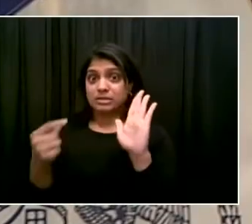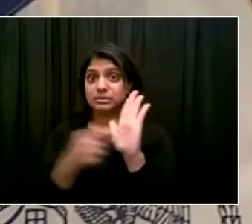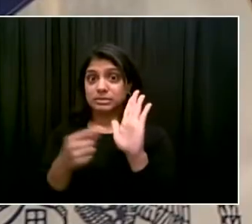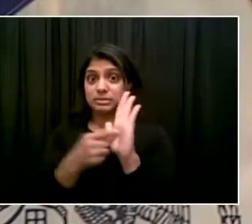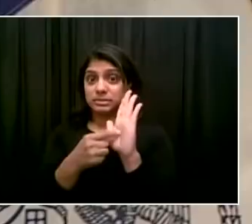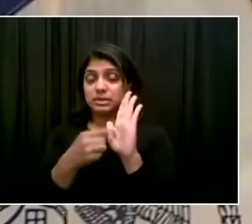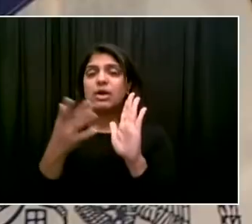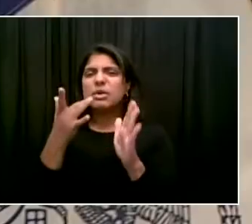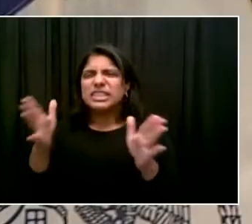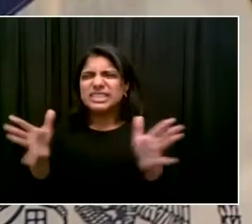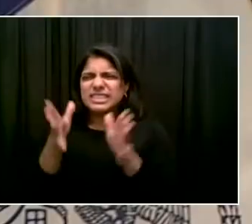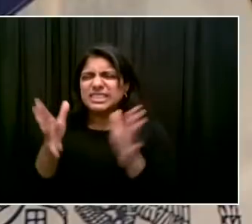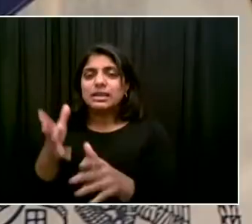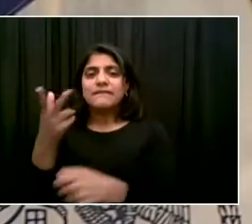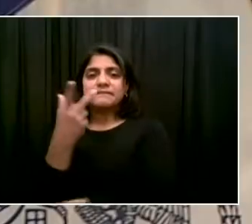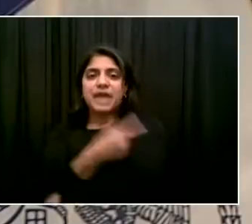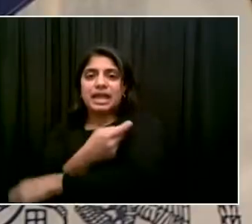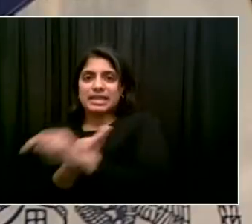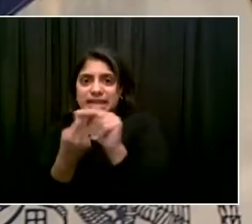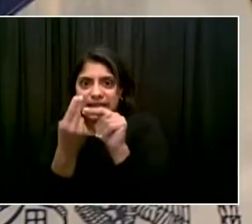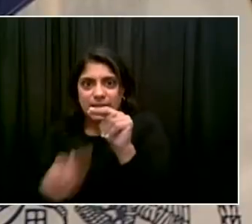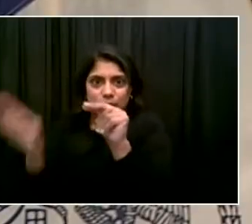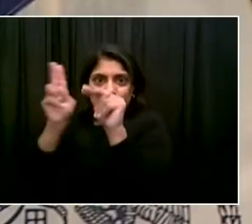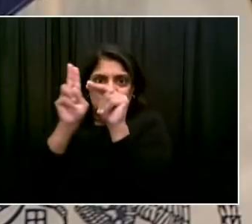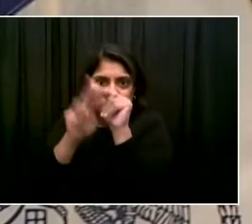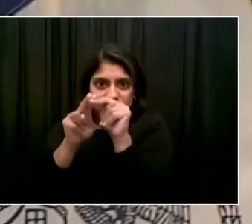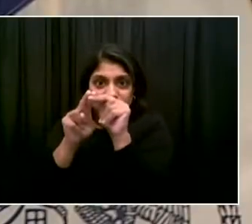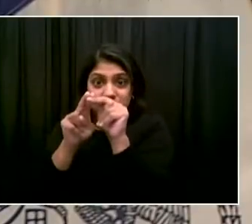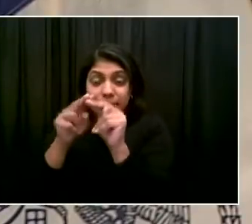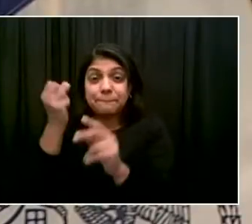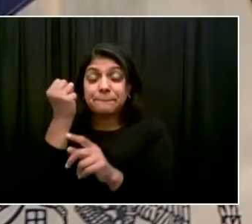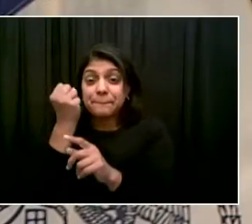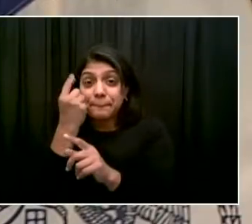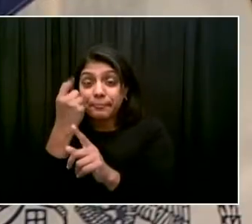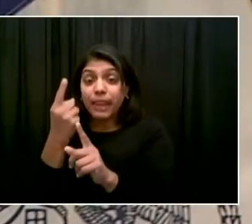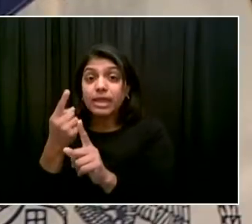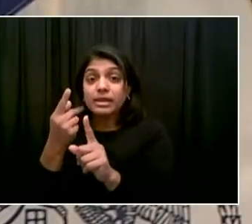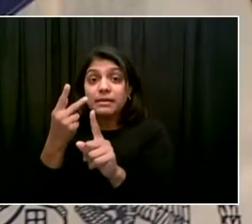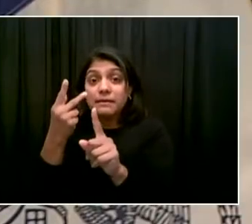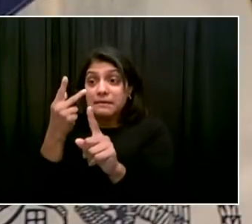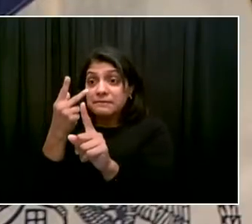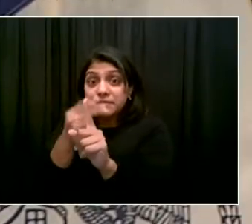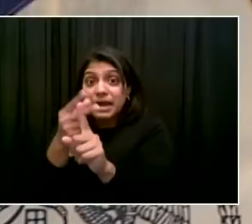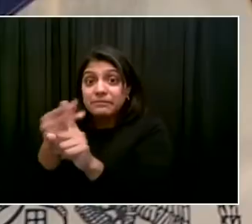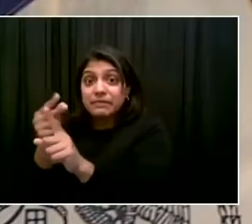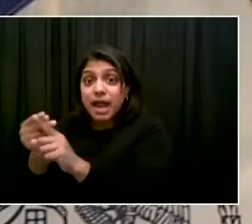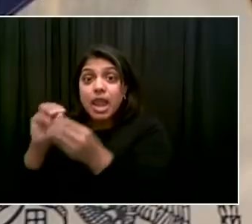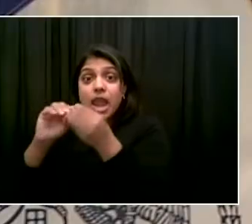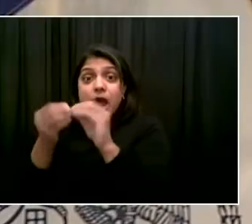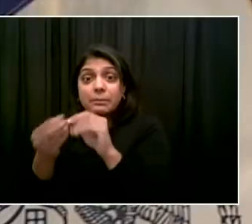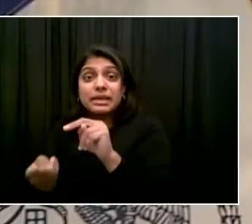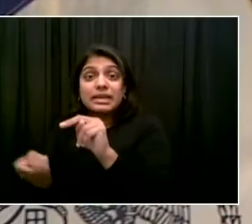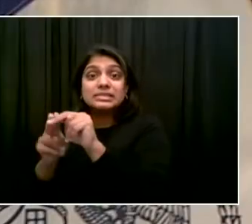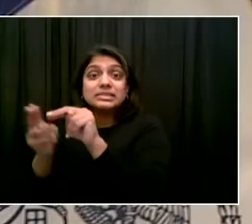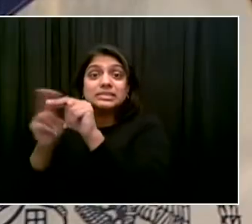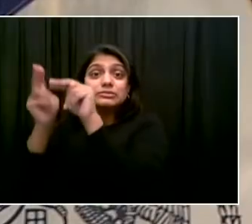LEAST ONE DOSE LEAD THE COUNTRY. IT'S BECAUSE WE TOOK ACTION GOT